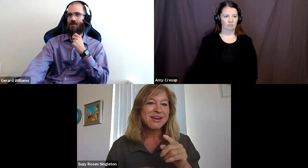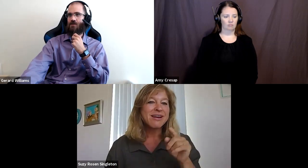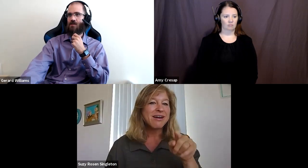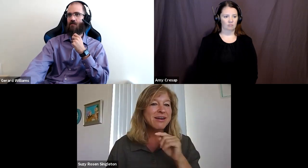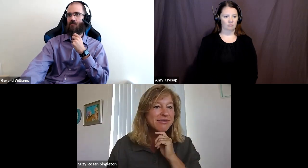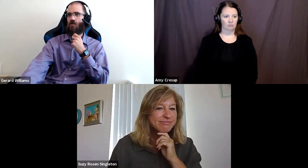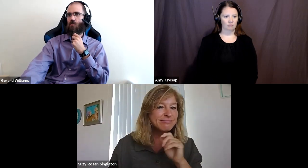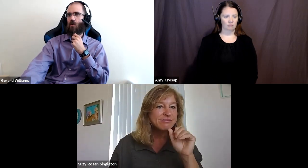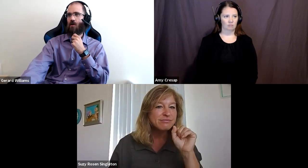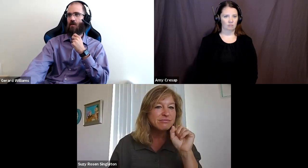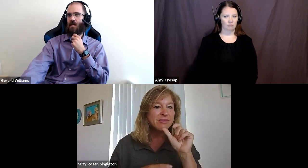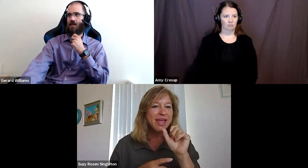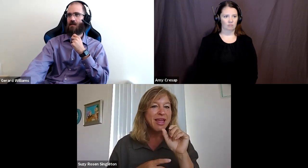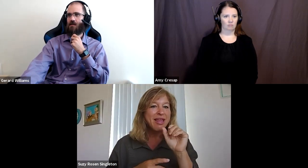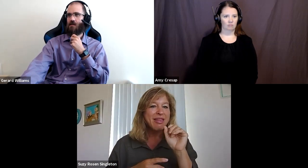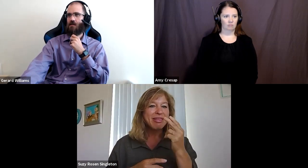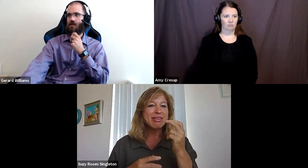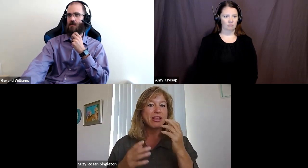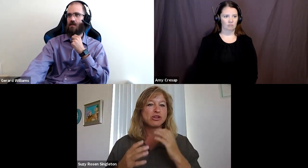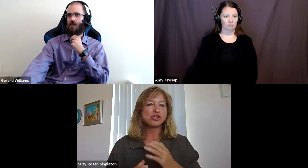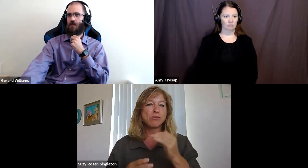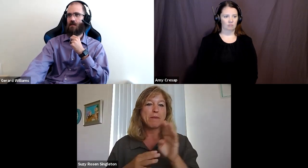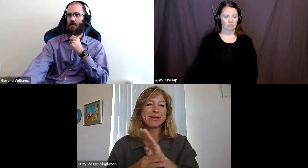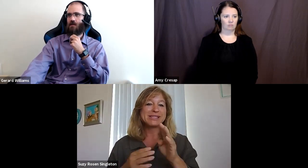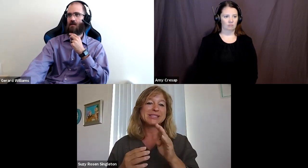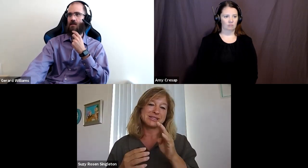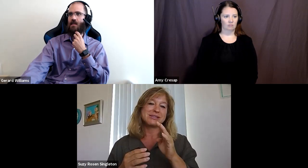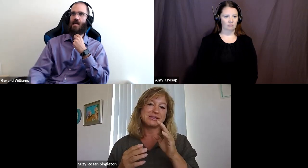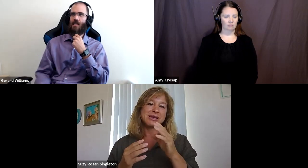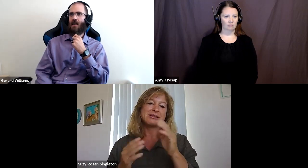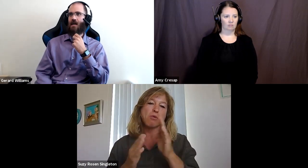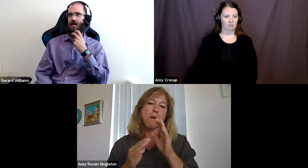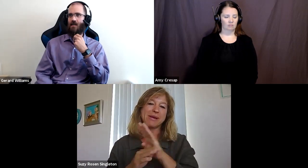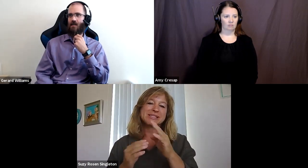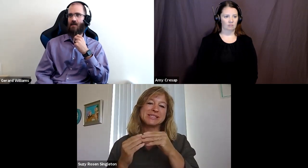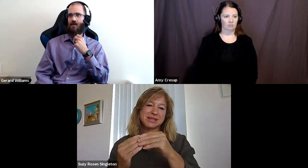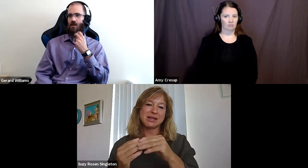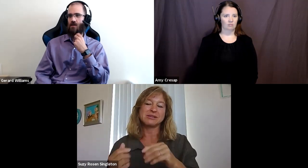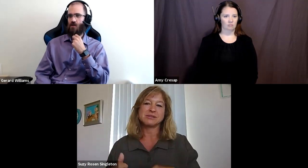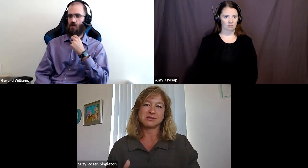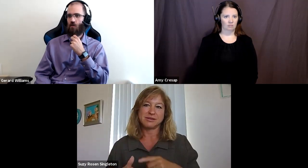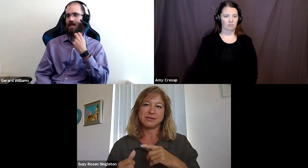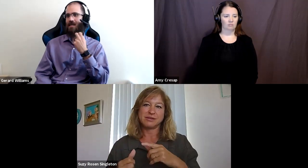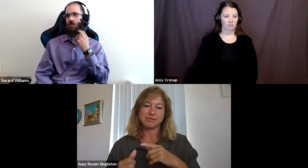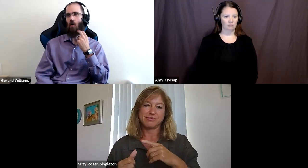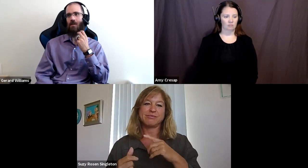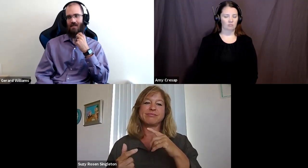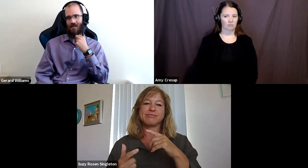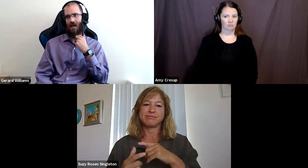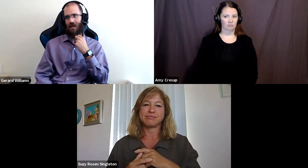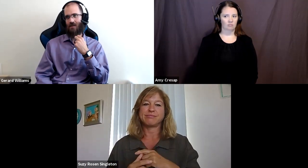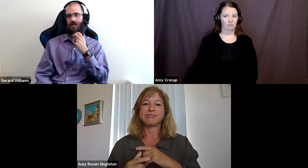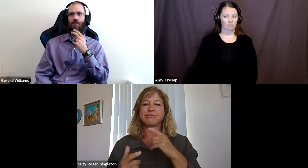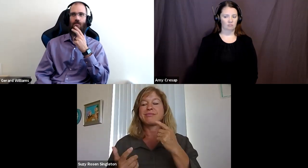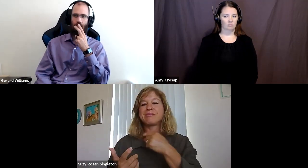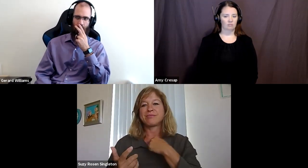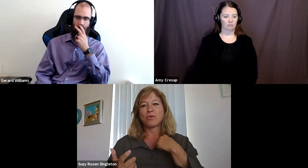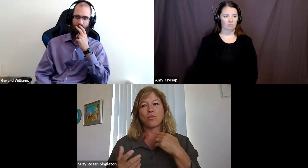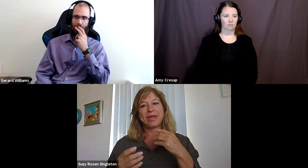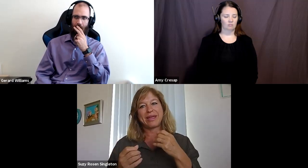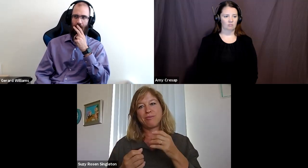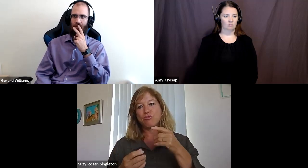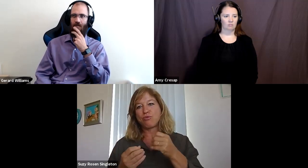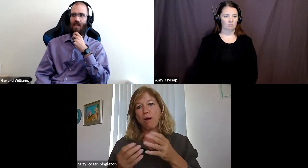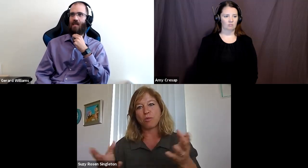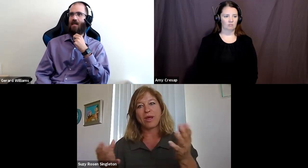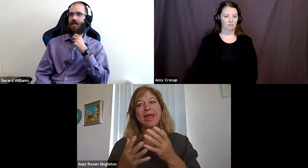just a few more things. The consumer and small business guides.